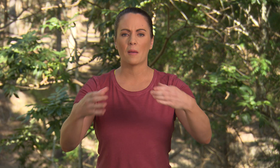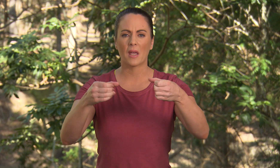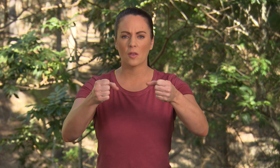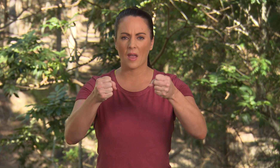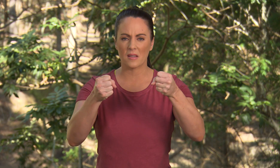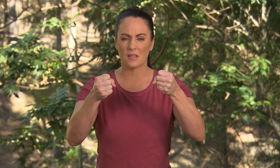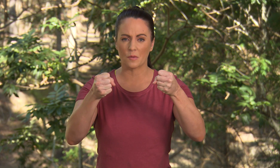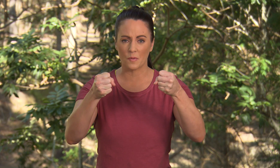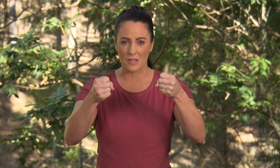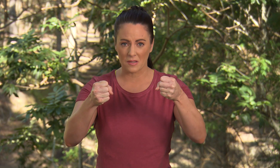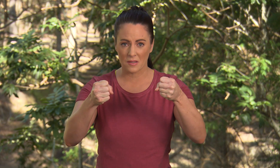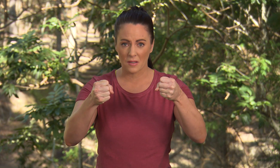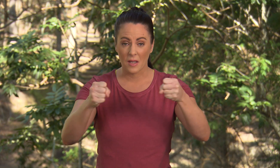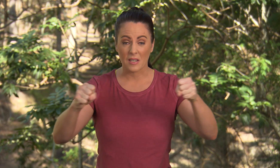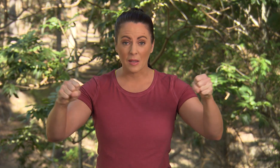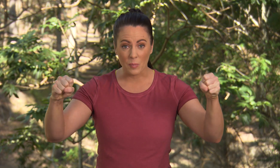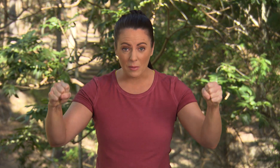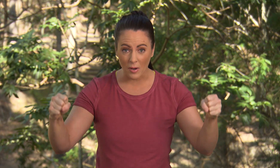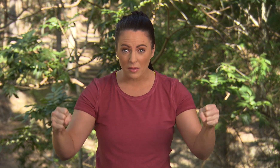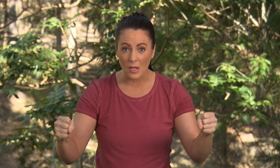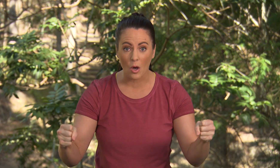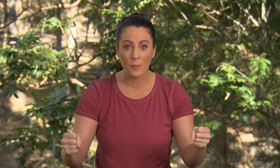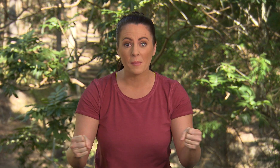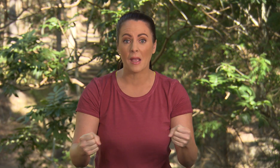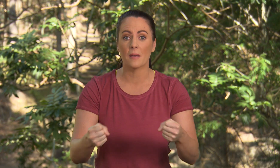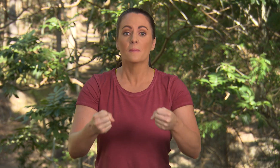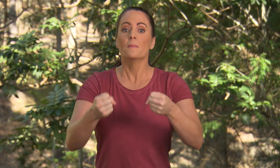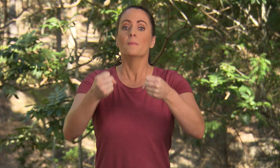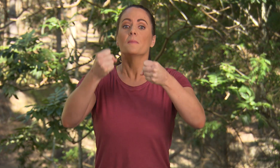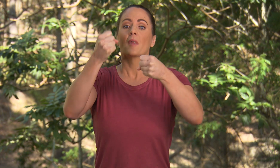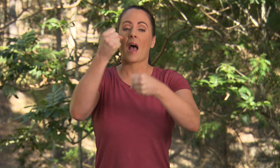and make your hands into fists. Take a big breath in, copy me, (inhaling)